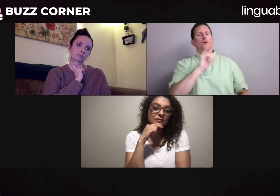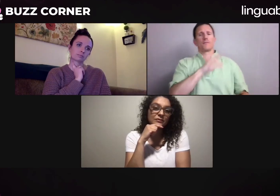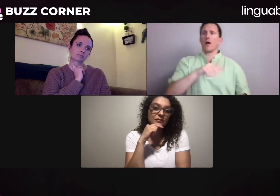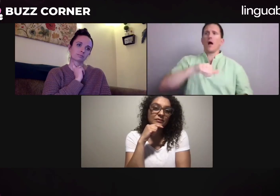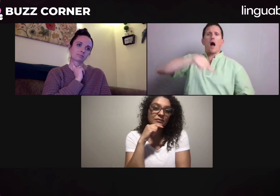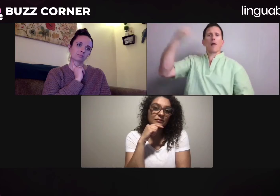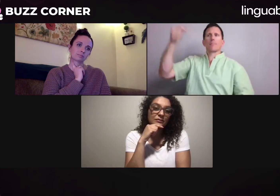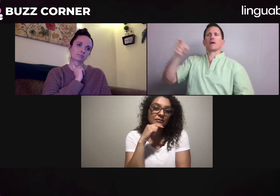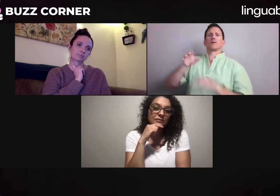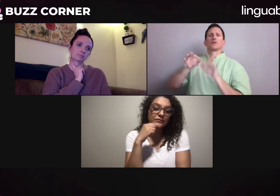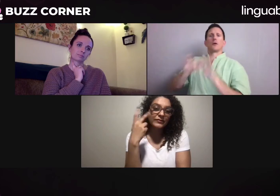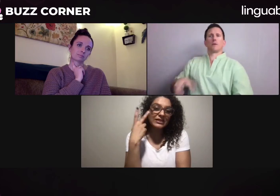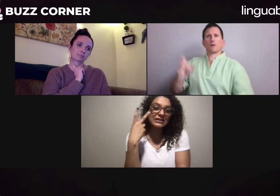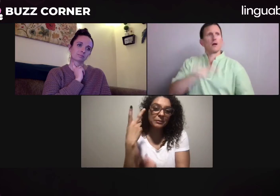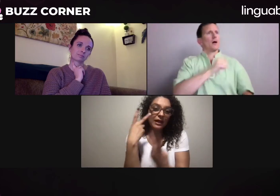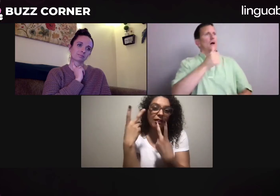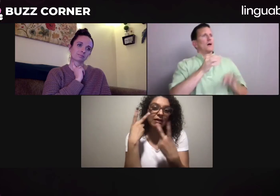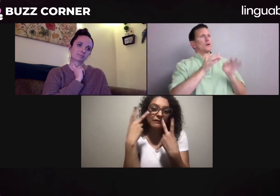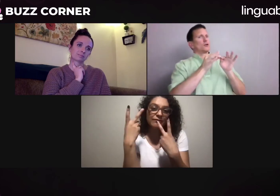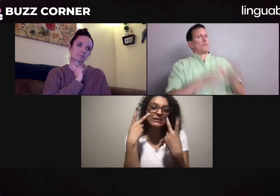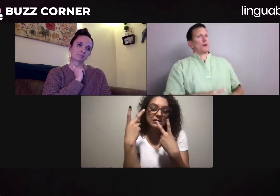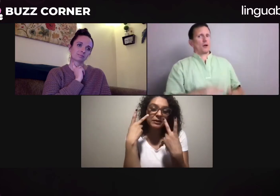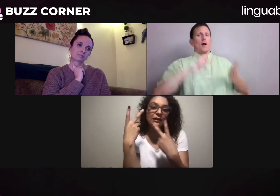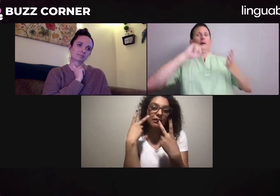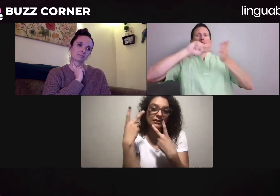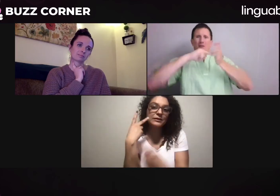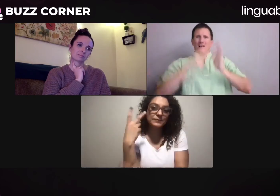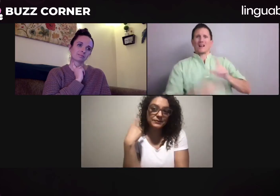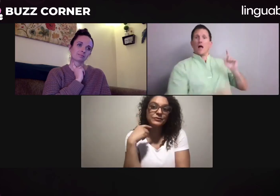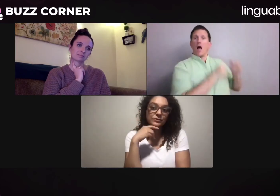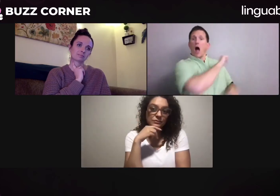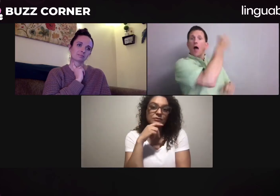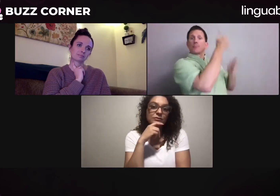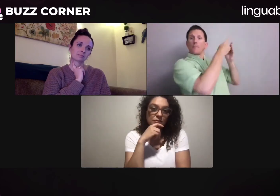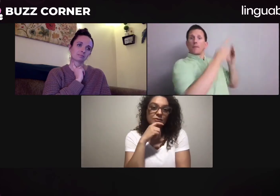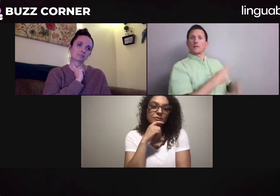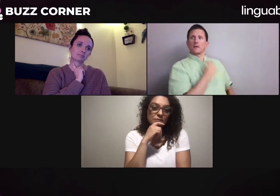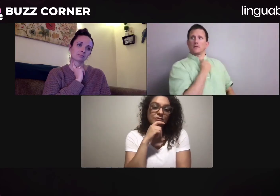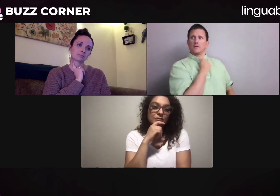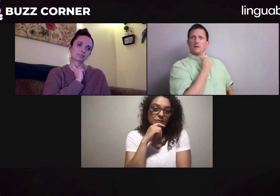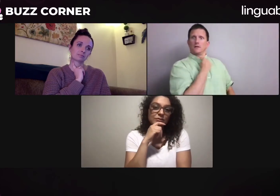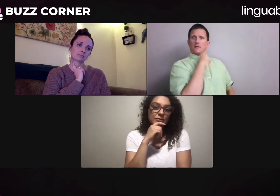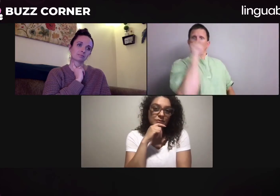They're willing to do that. Oh, look, there's another an interpreter. Oh, look, another interpreter.” And then there's another place thinking,